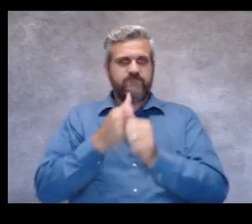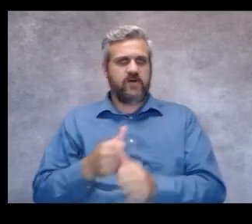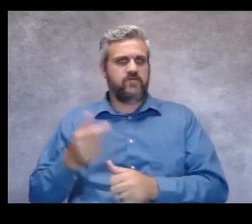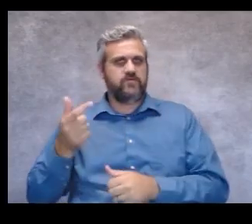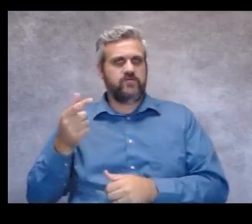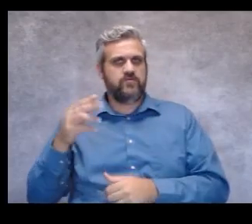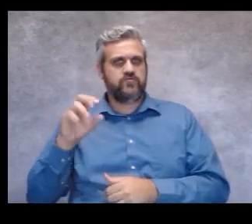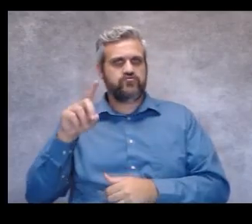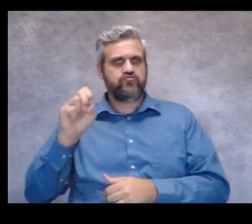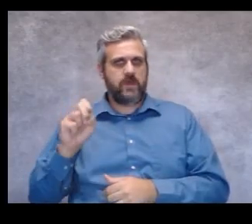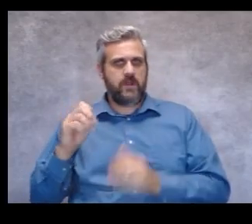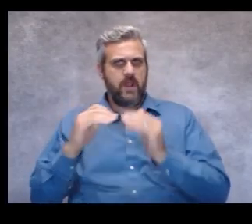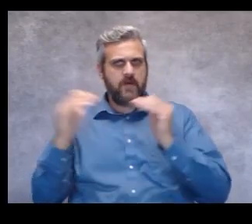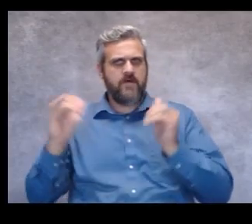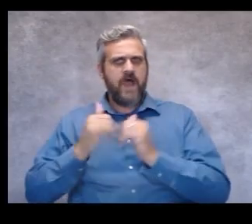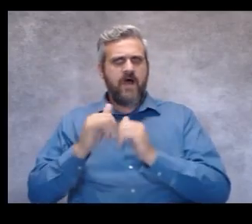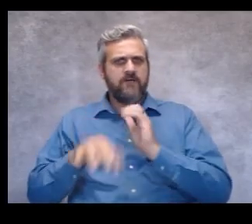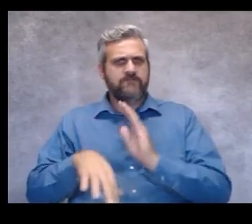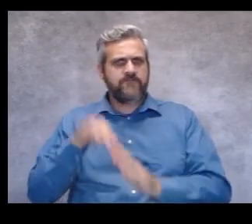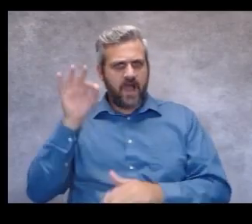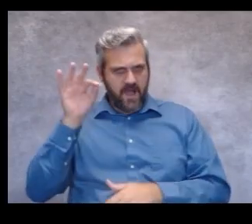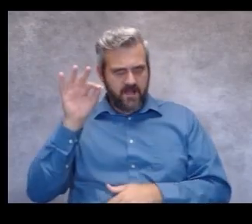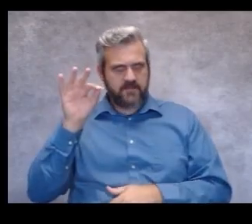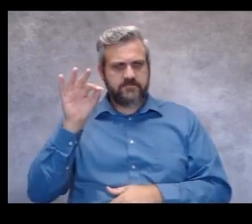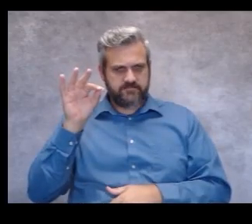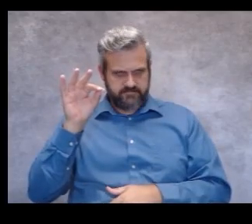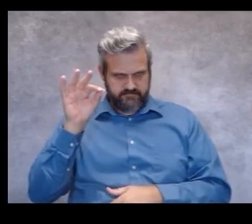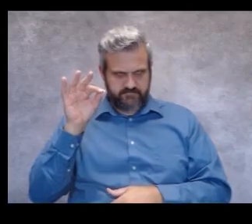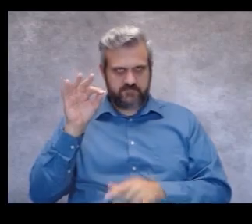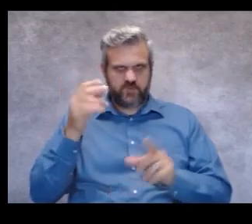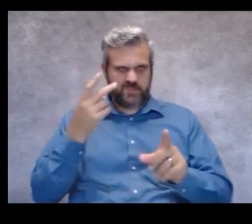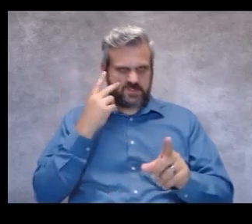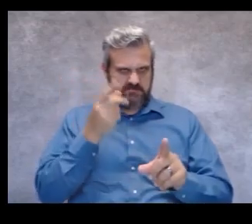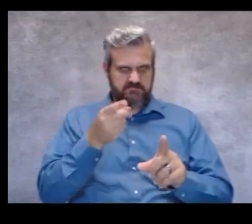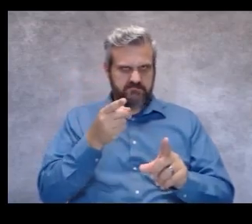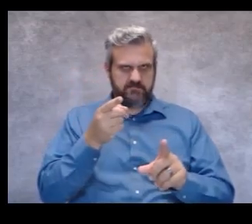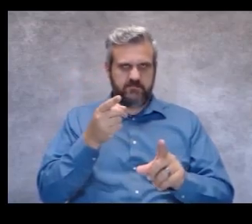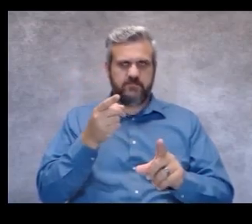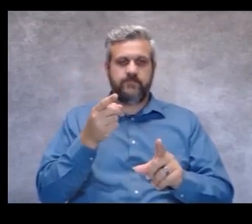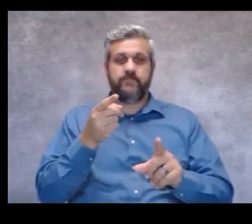This is the click path. For finding this in infinite campus, you